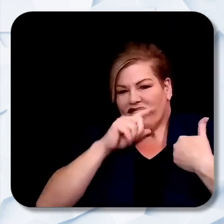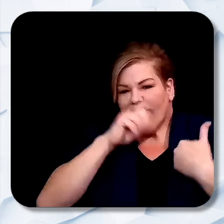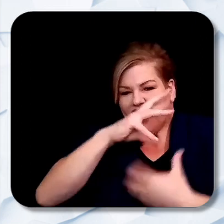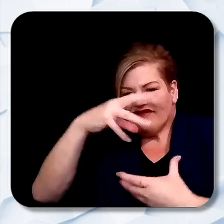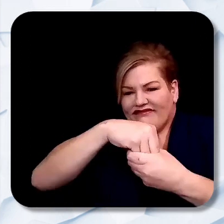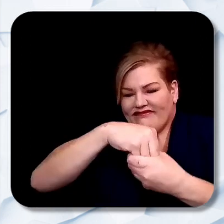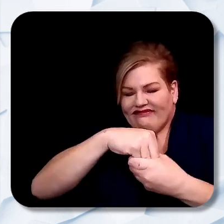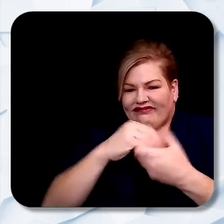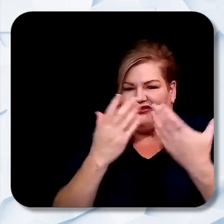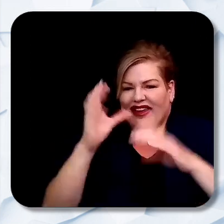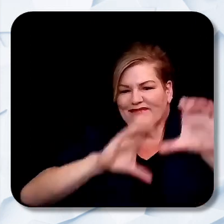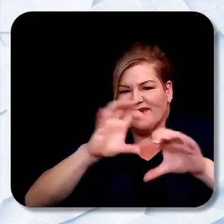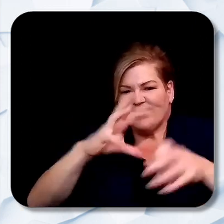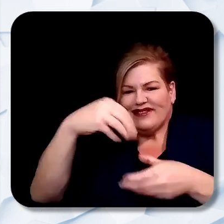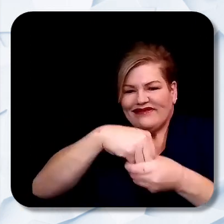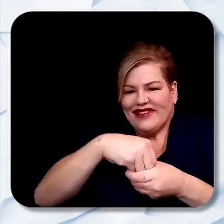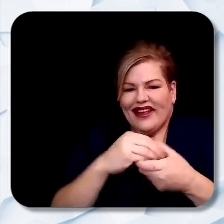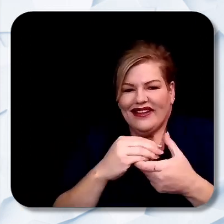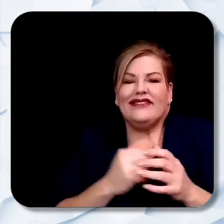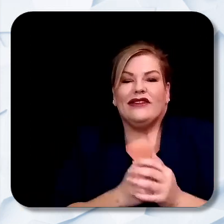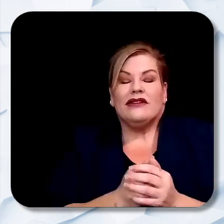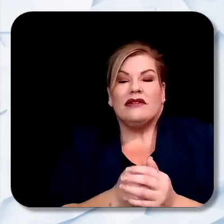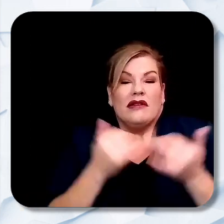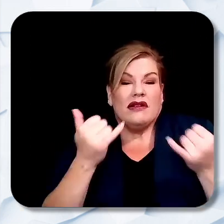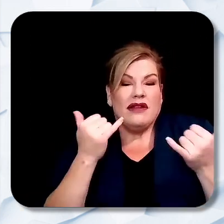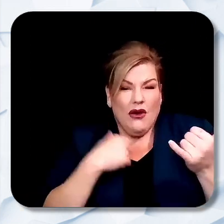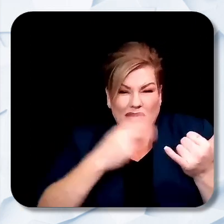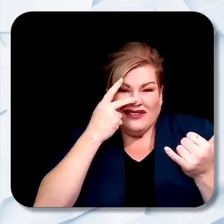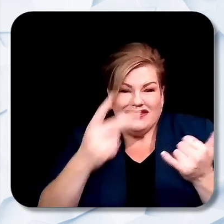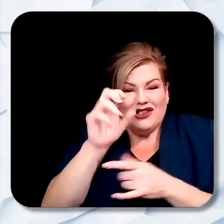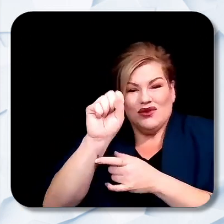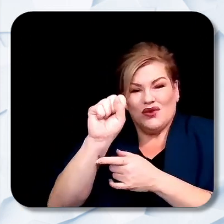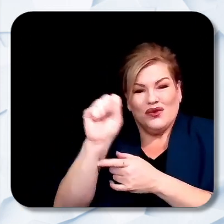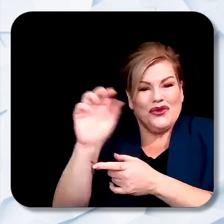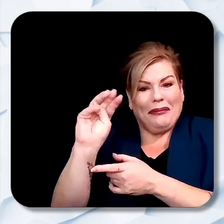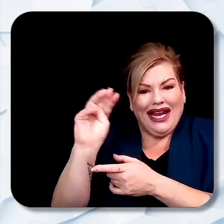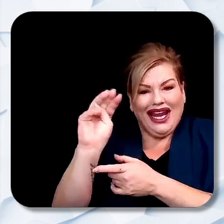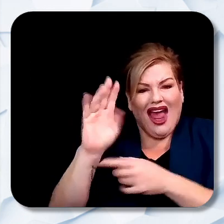on social media, because we see every single day We are on all of these websites, and we see the